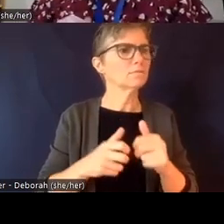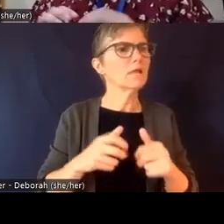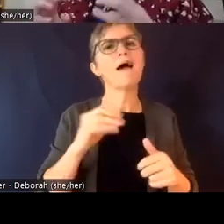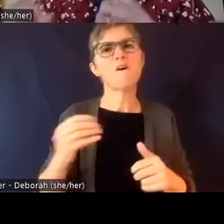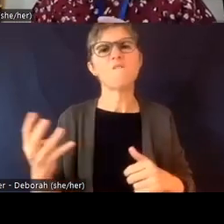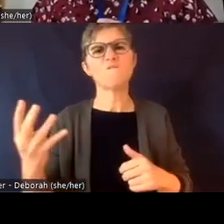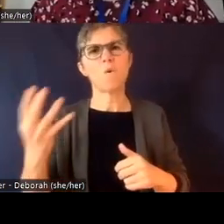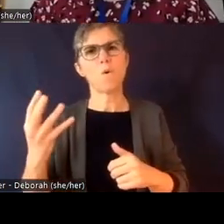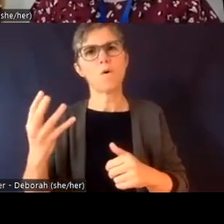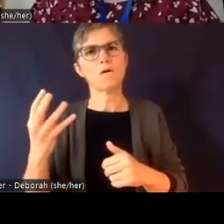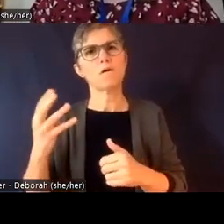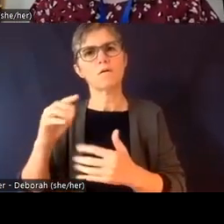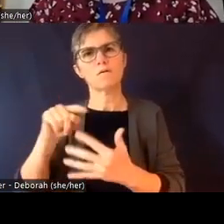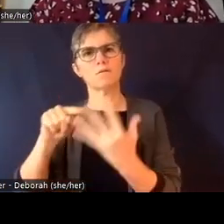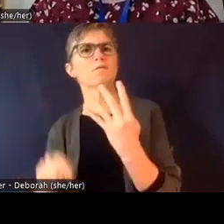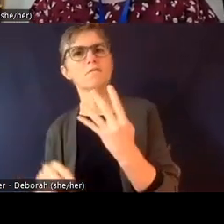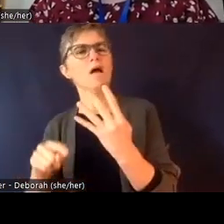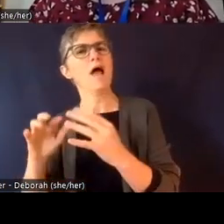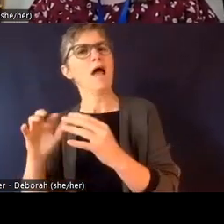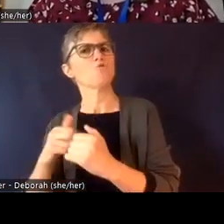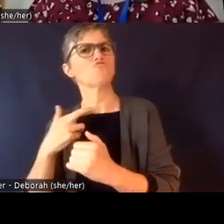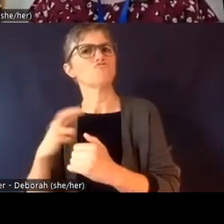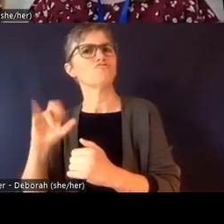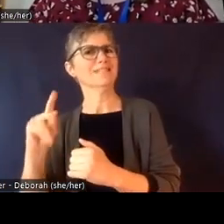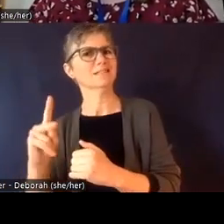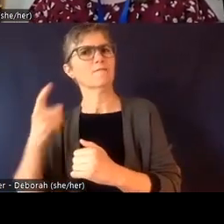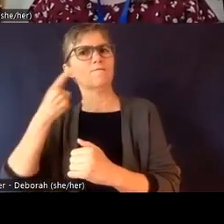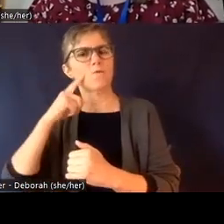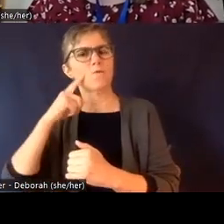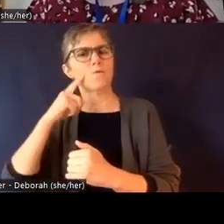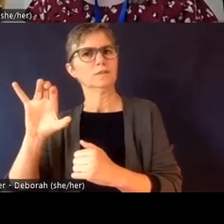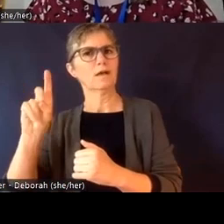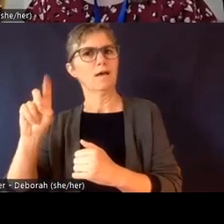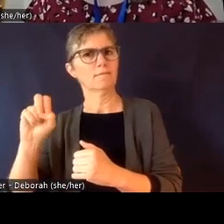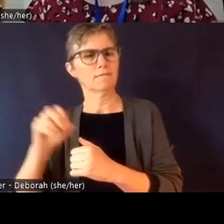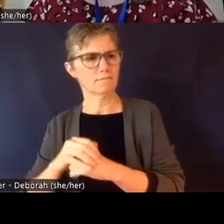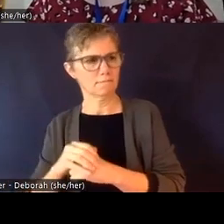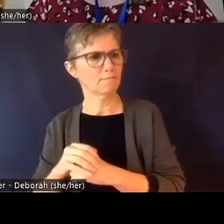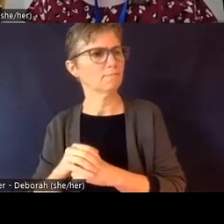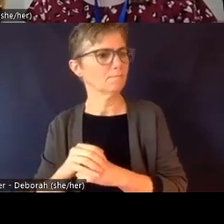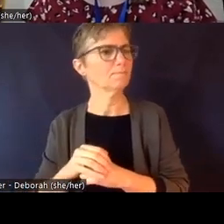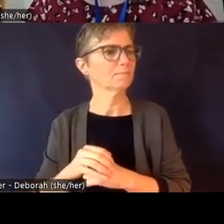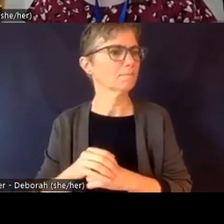So there's two ways people get questions about suicidality in the NSDUH, the National Survey